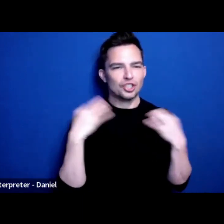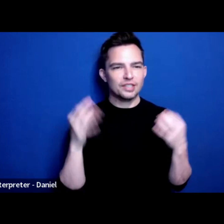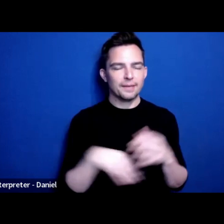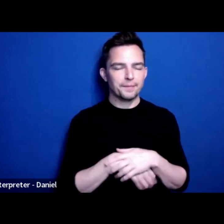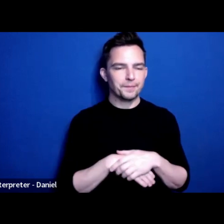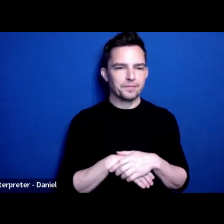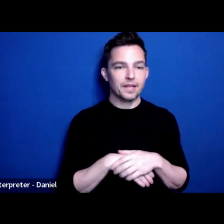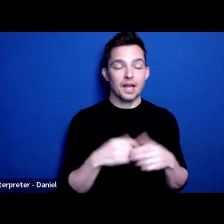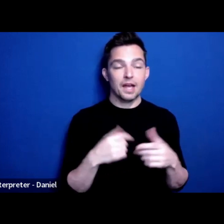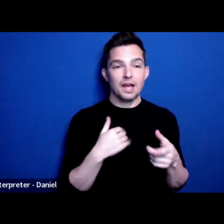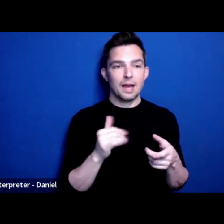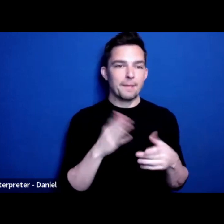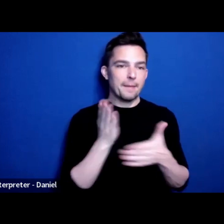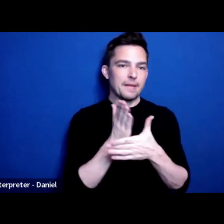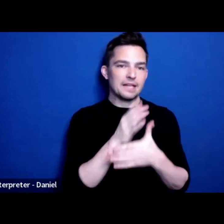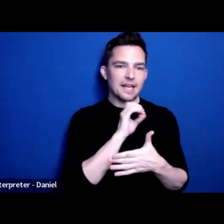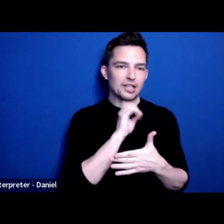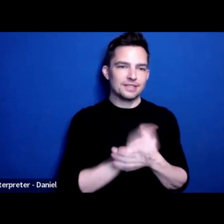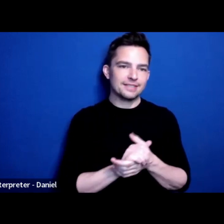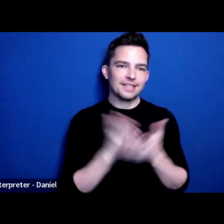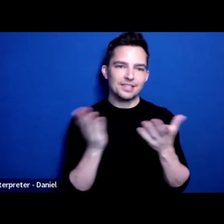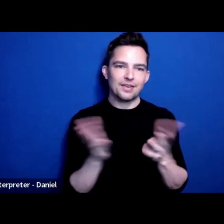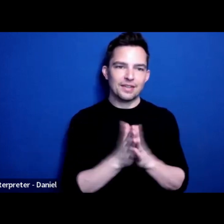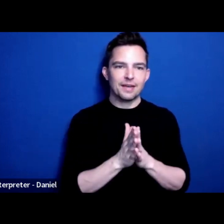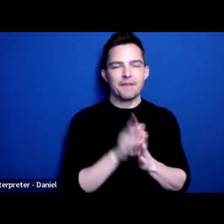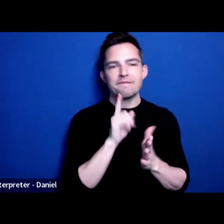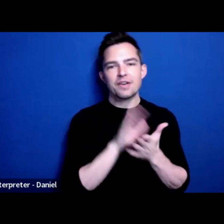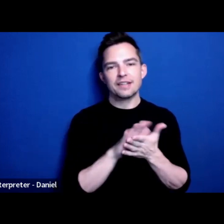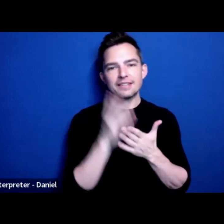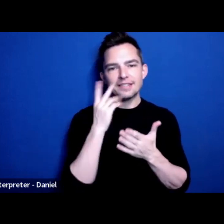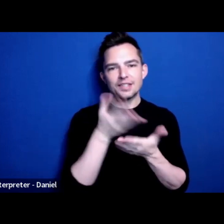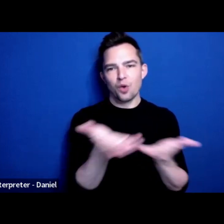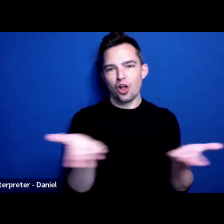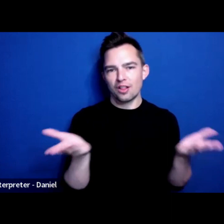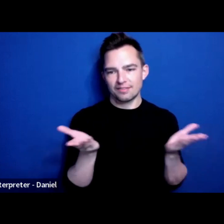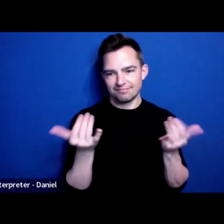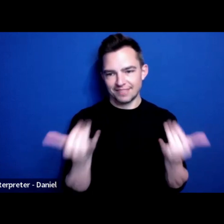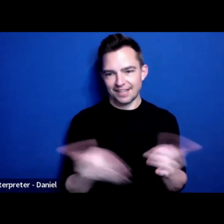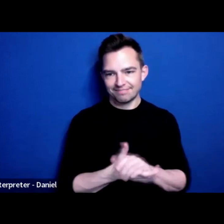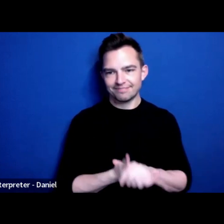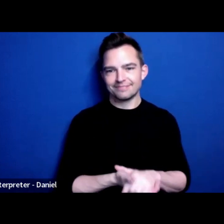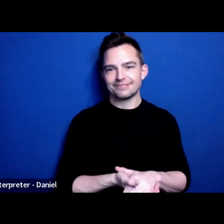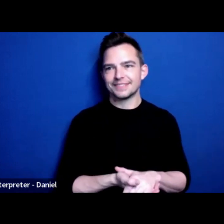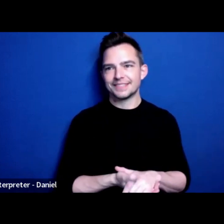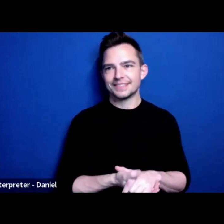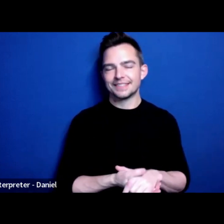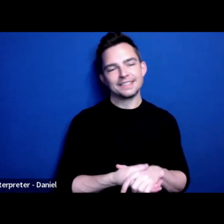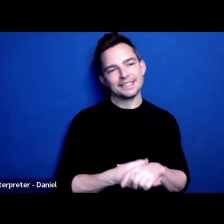Jill Jacobs: And I'm middle aged. Amy Gonzalez: So it's very nice to see you all today. I want to